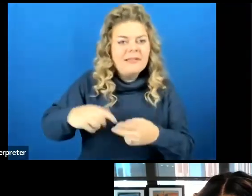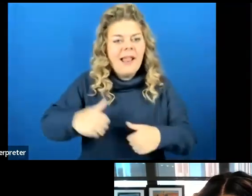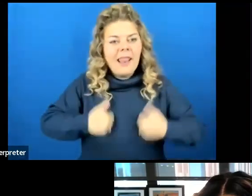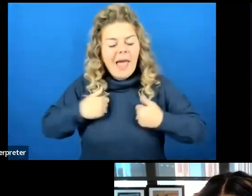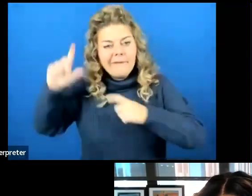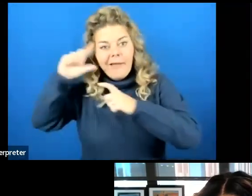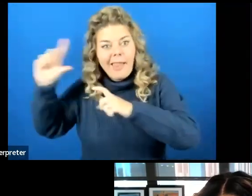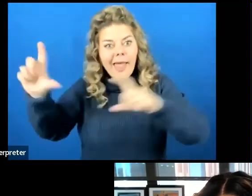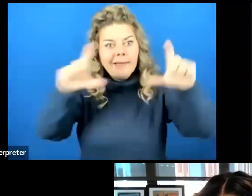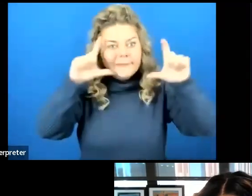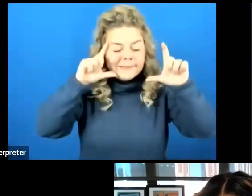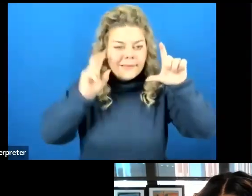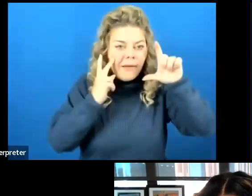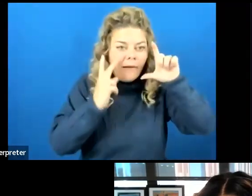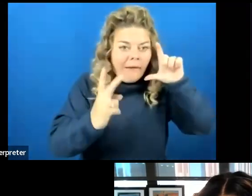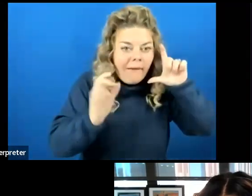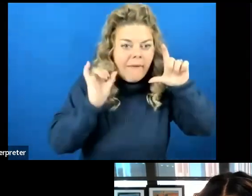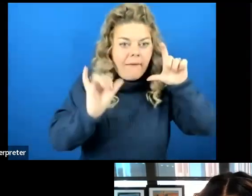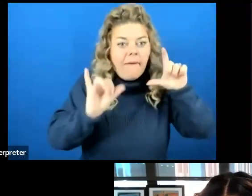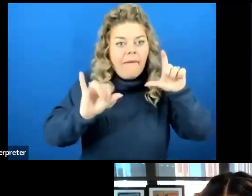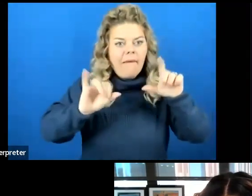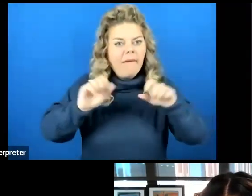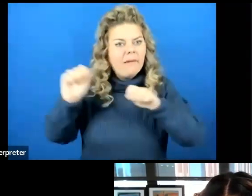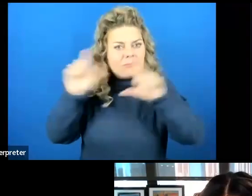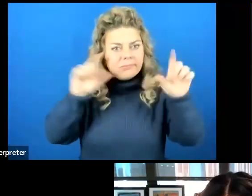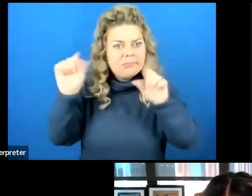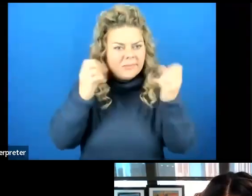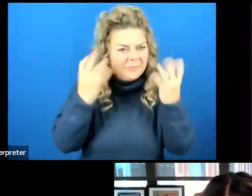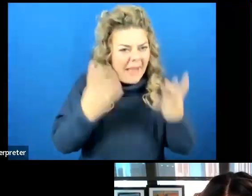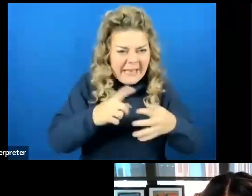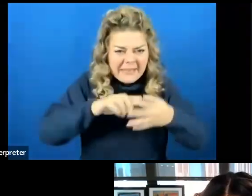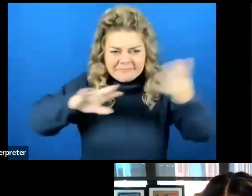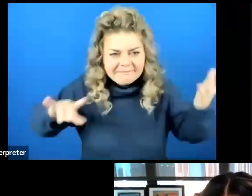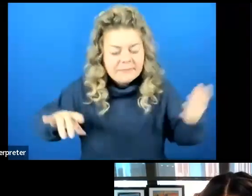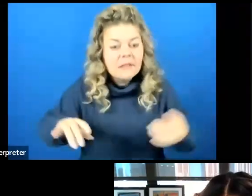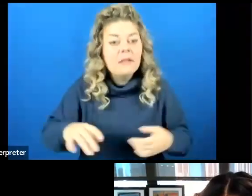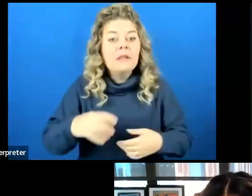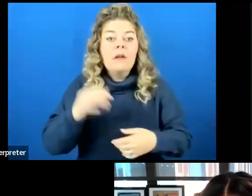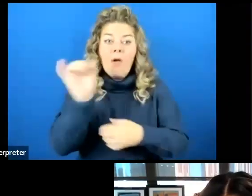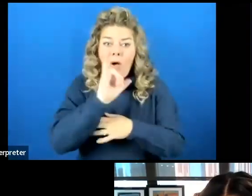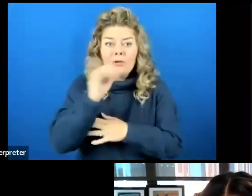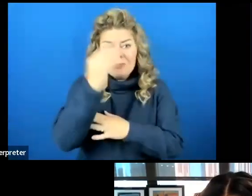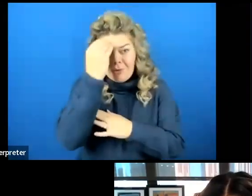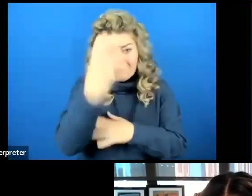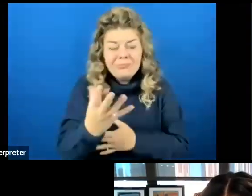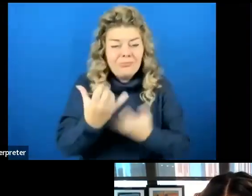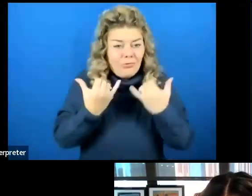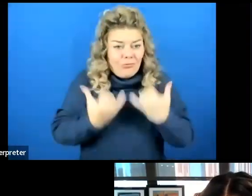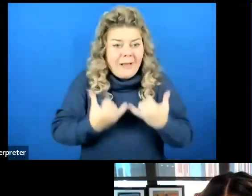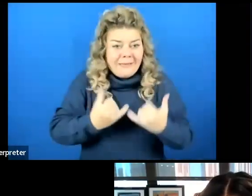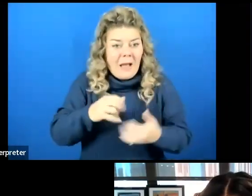to our environment. One thing that I will acknowledge is that because of our social current social political context,